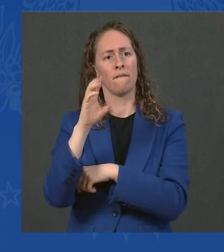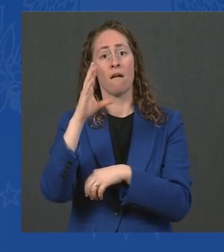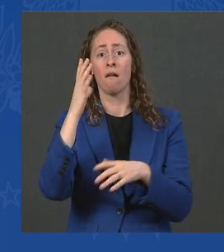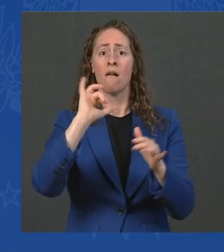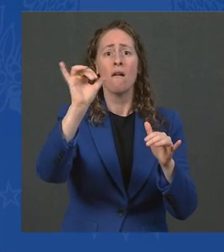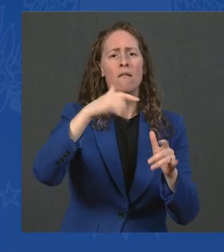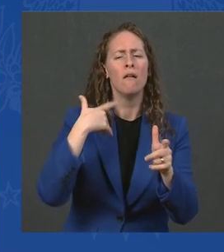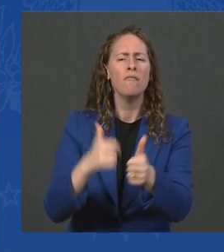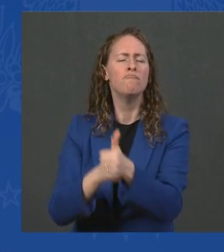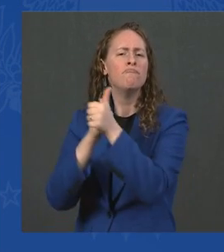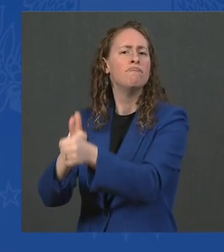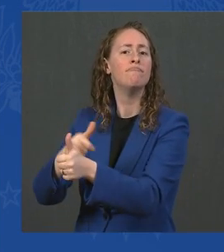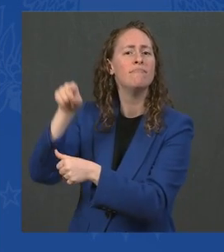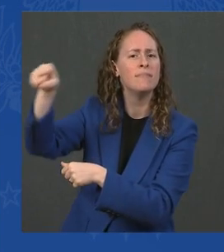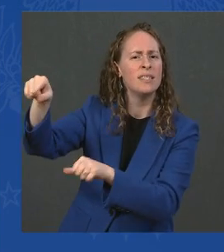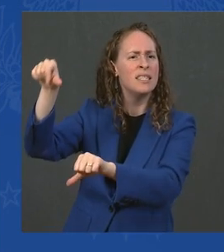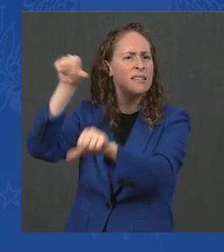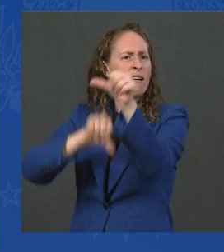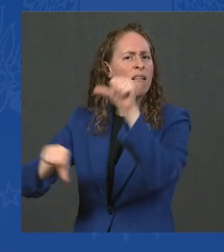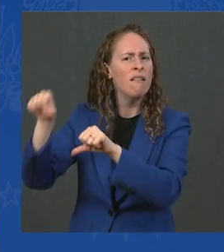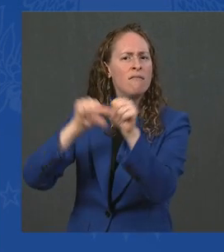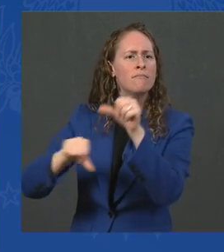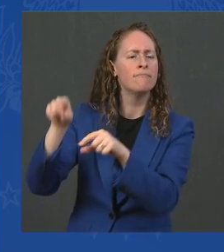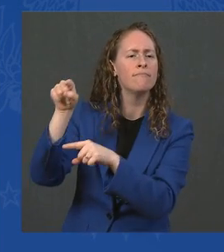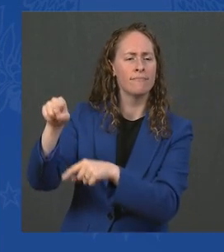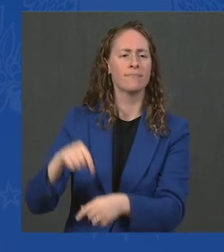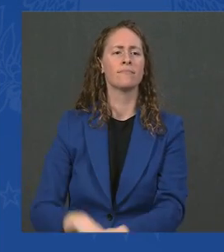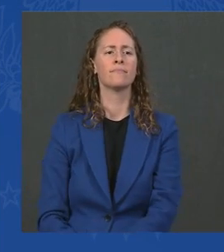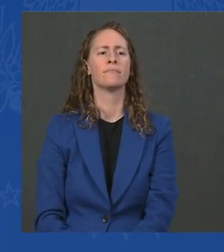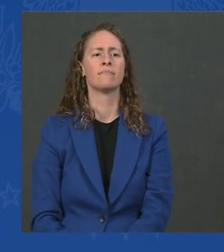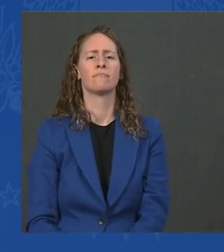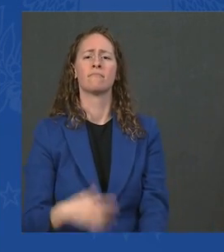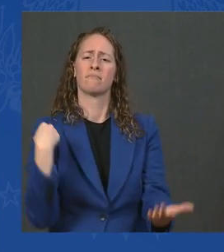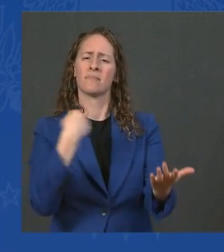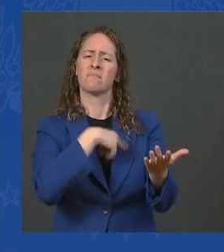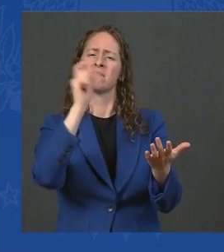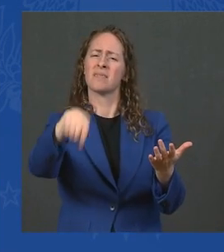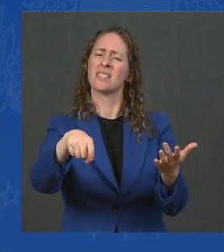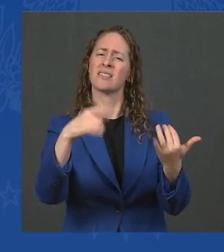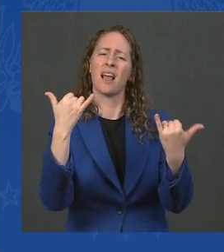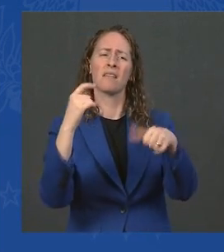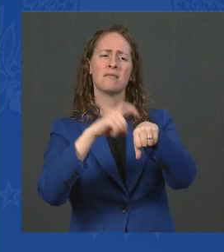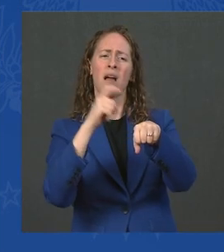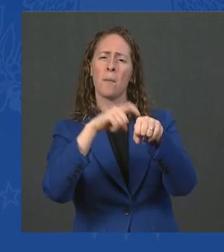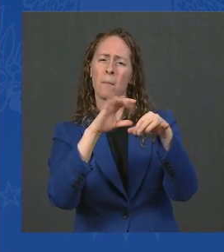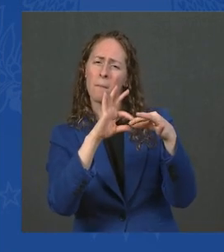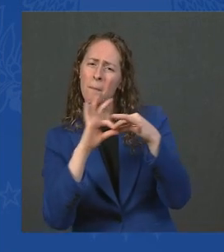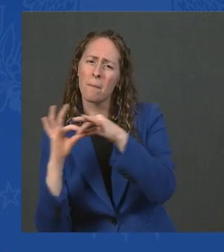We owe them unity so that we can fight the virus, not each other.